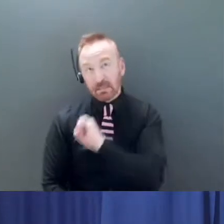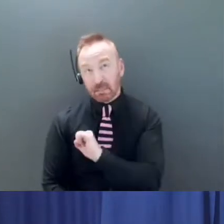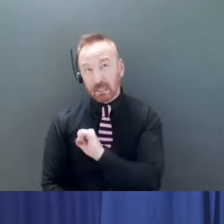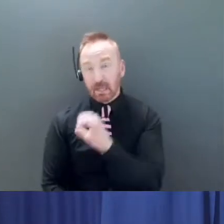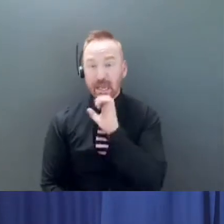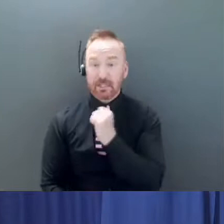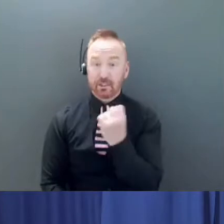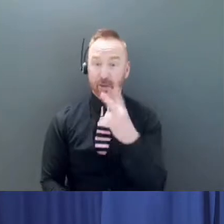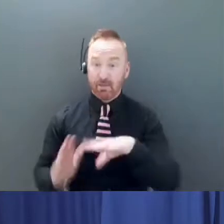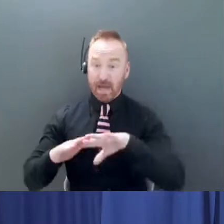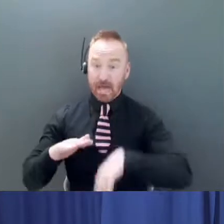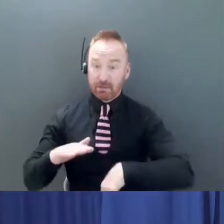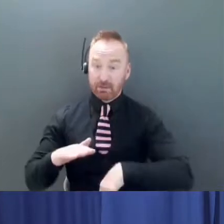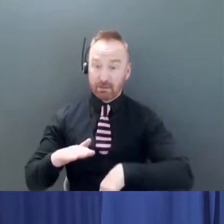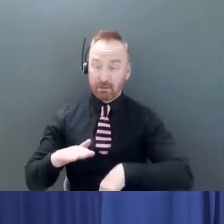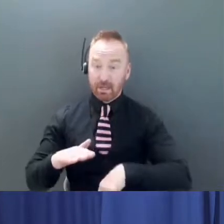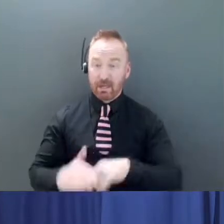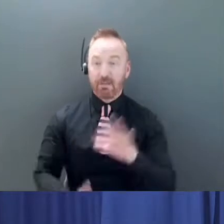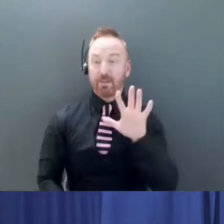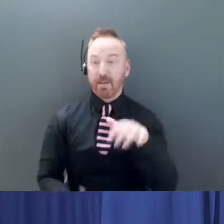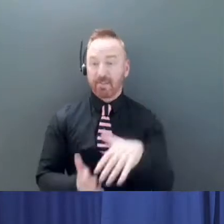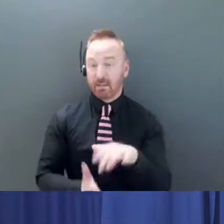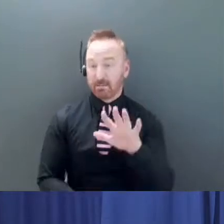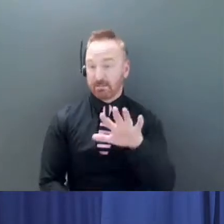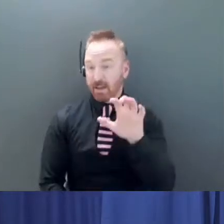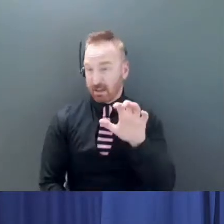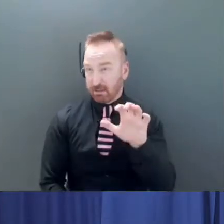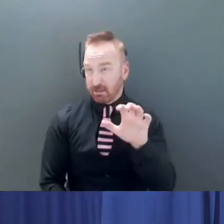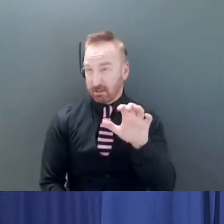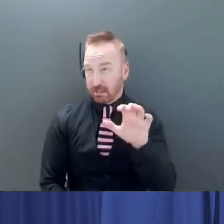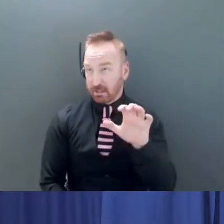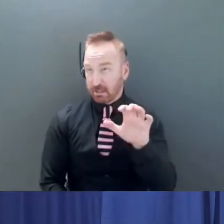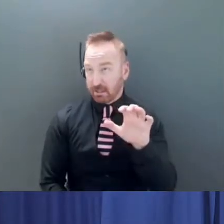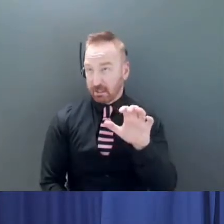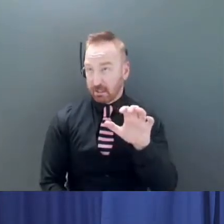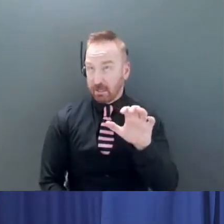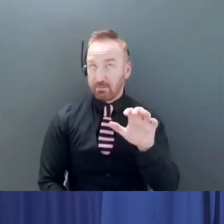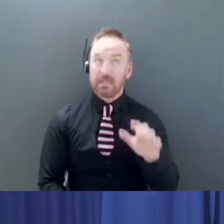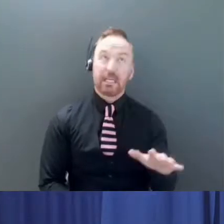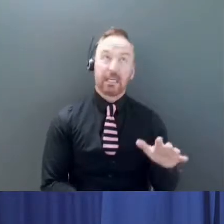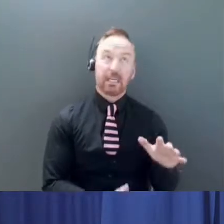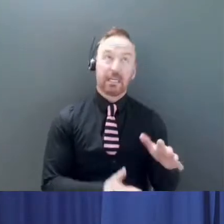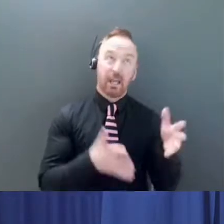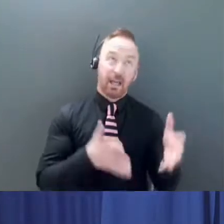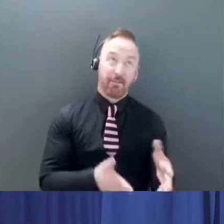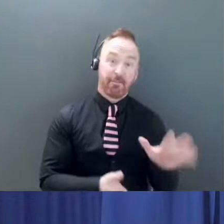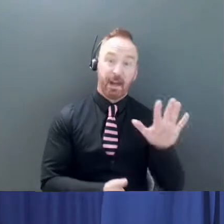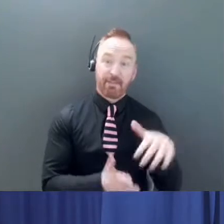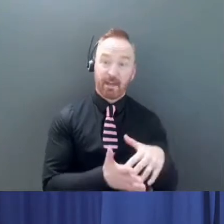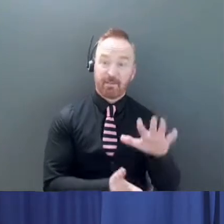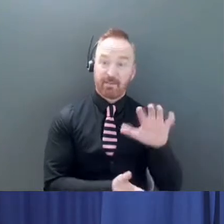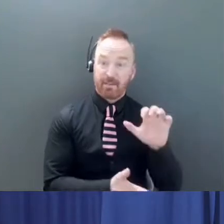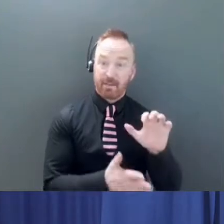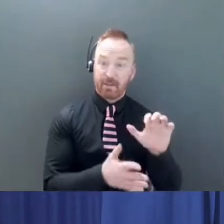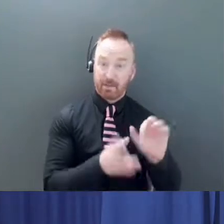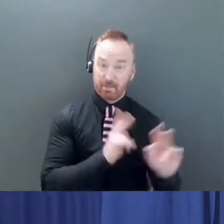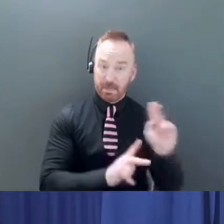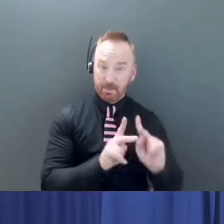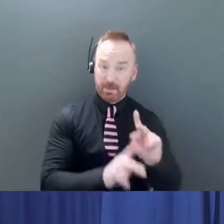leaves about 5,500 people over 12 who are unvaccinated and that could be vaccinated.